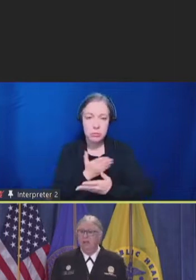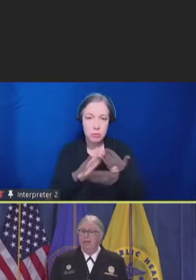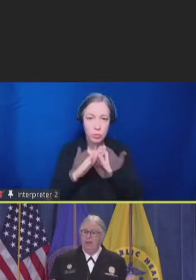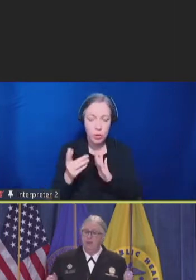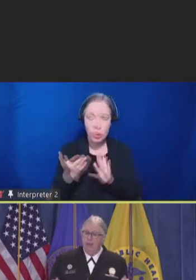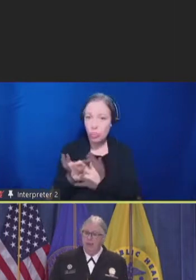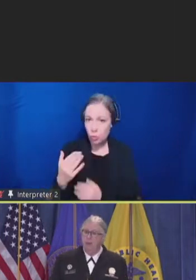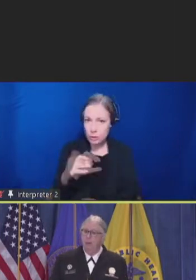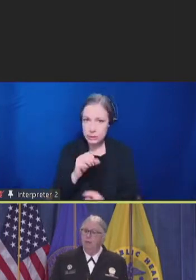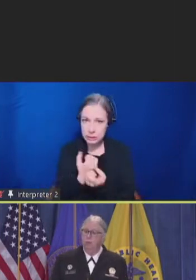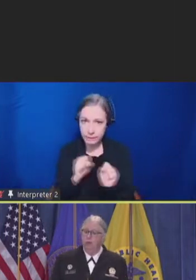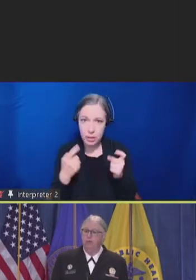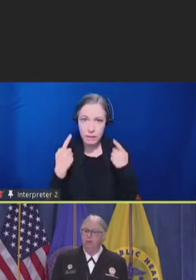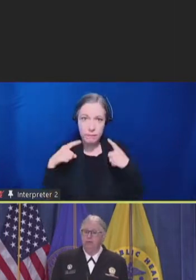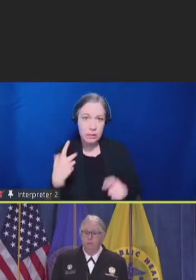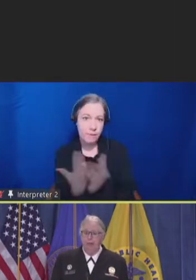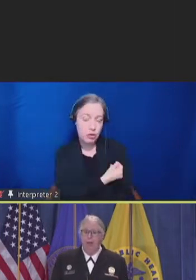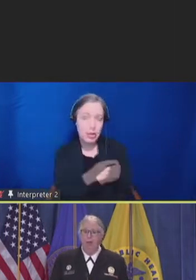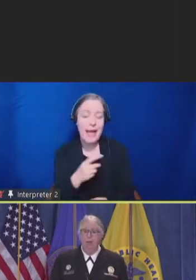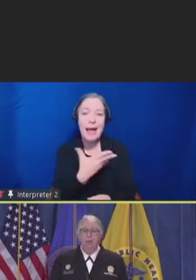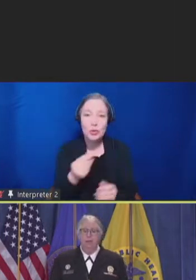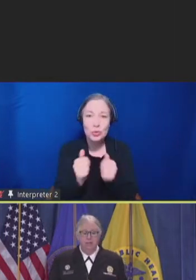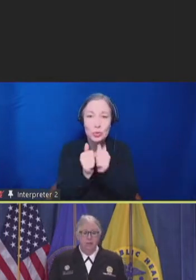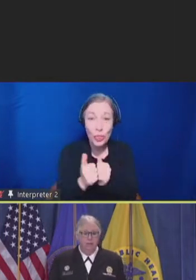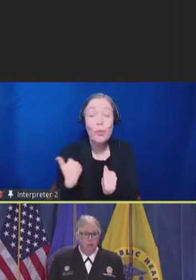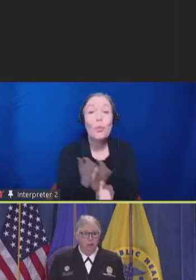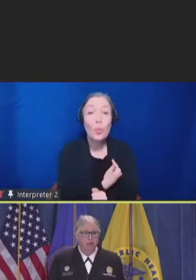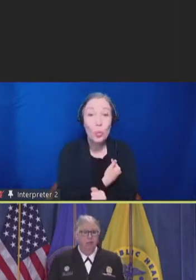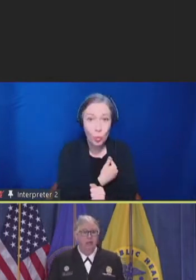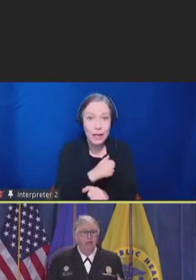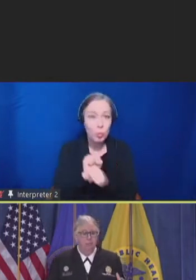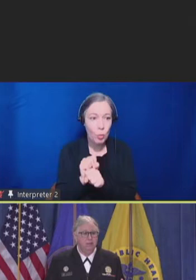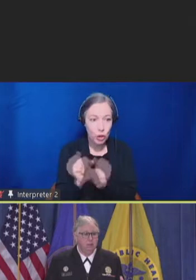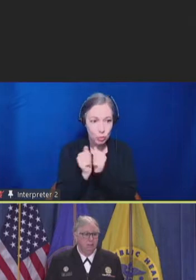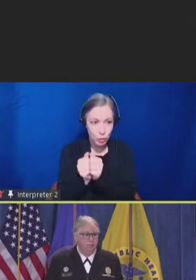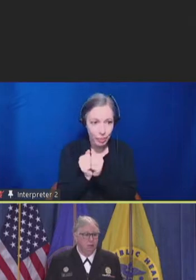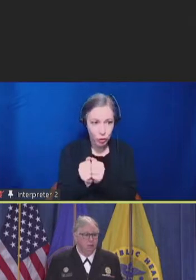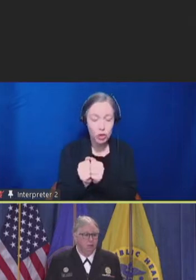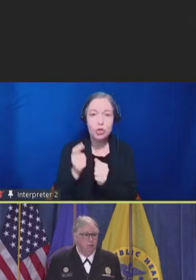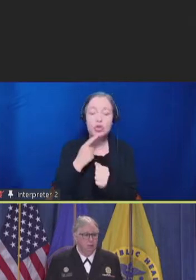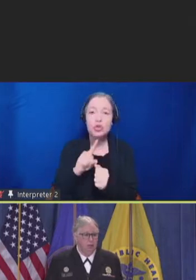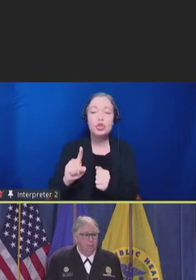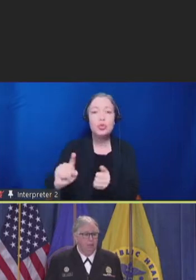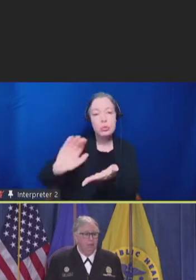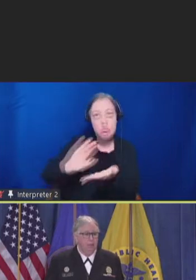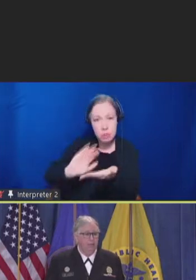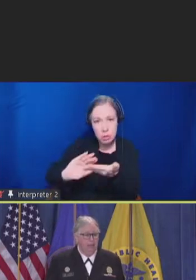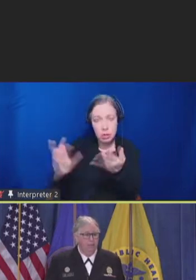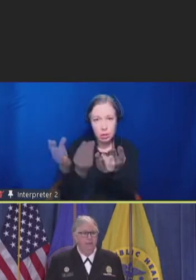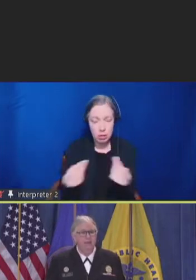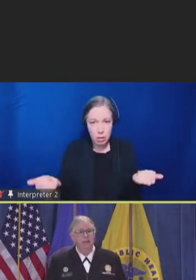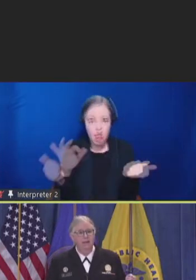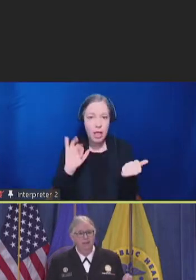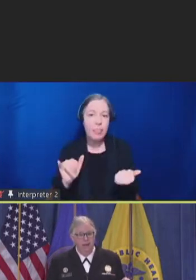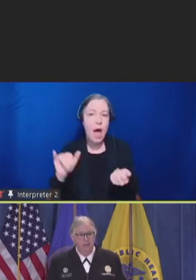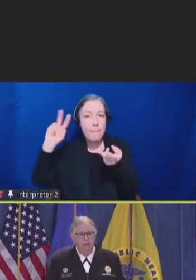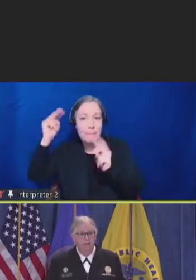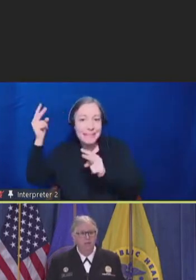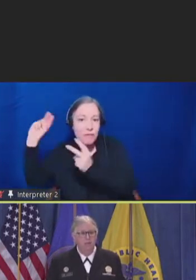And together we can work to dispel disinformation and misinformation about the safety and effectiveness